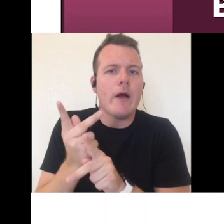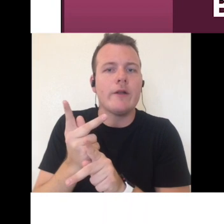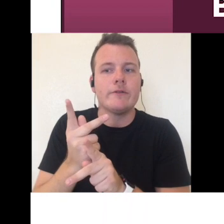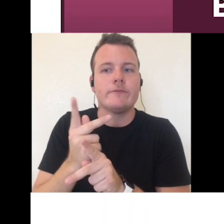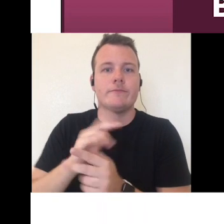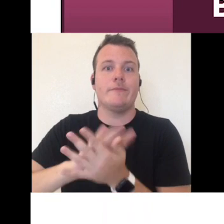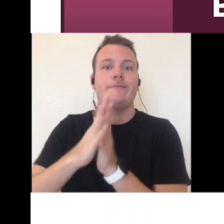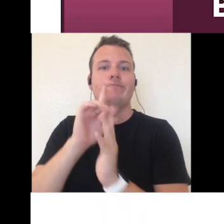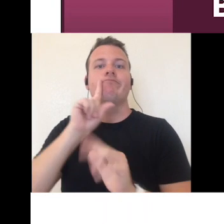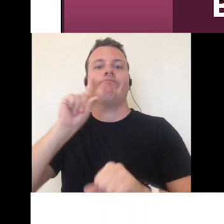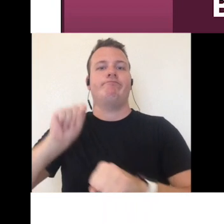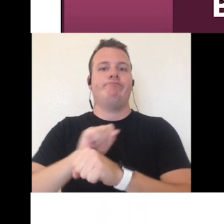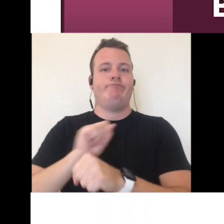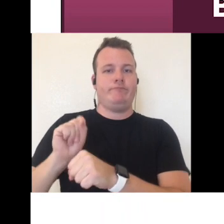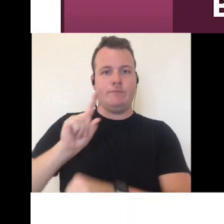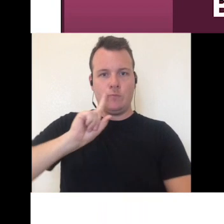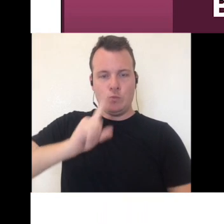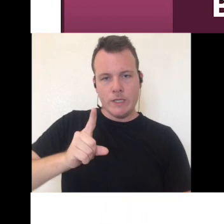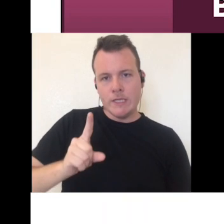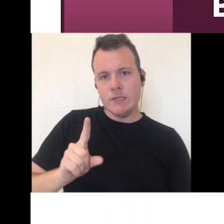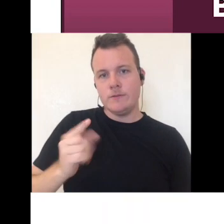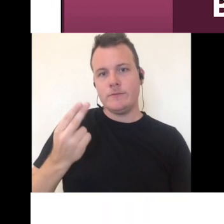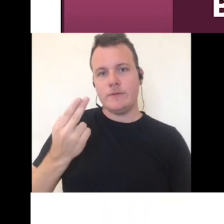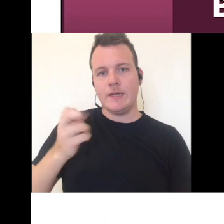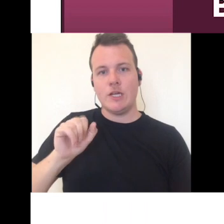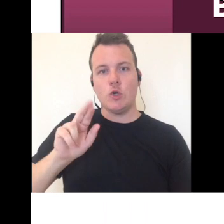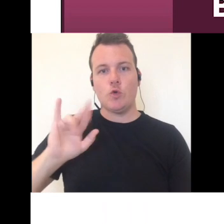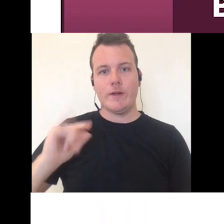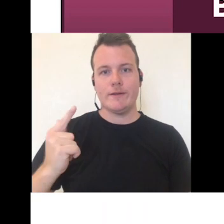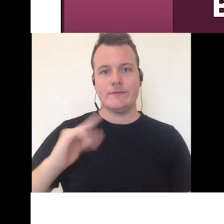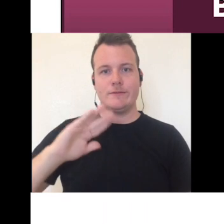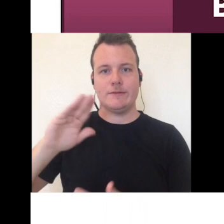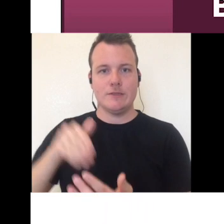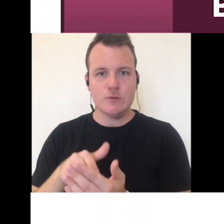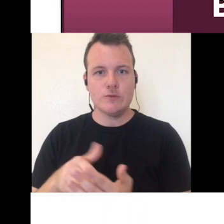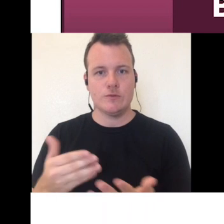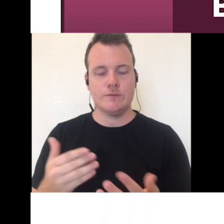things that are hearing products to become a real Hearing Center. So so you